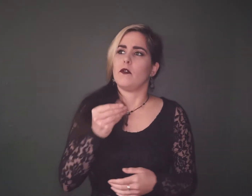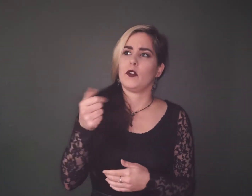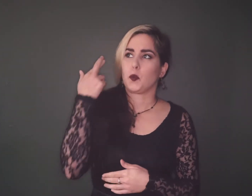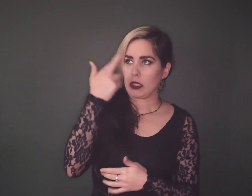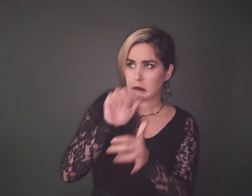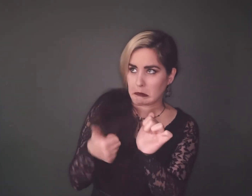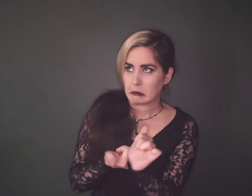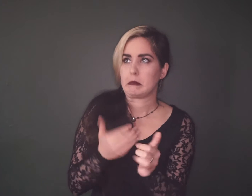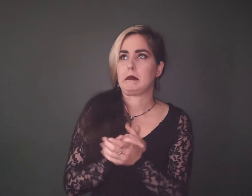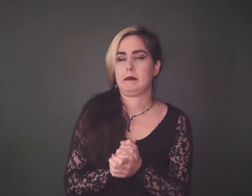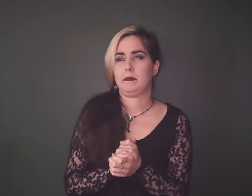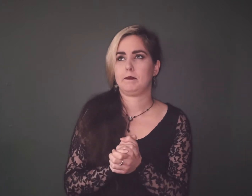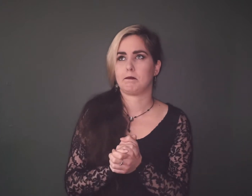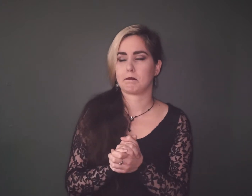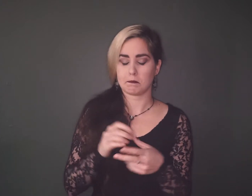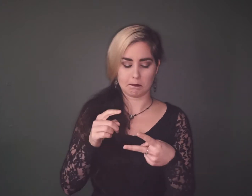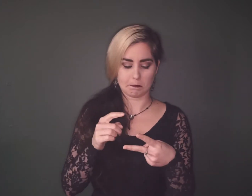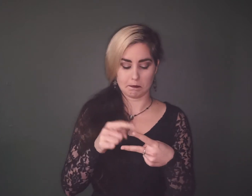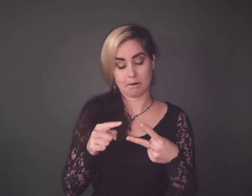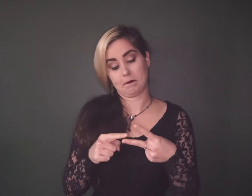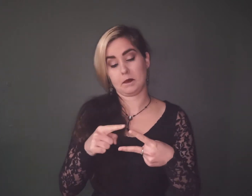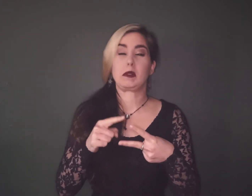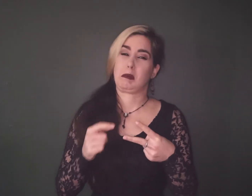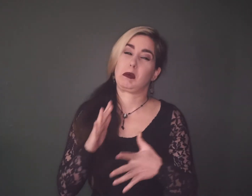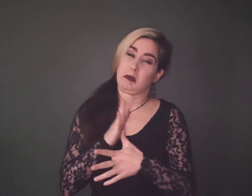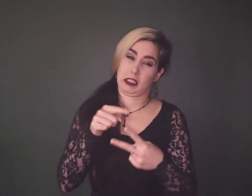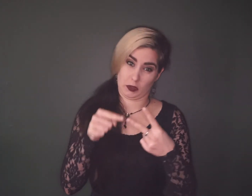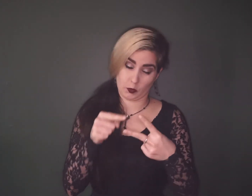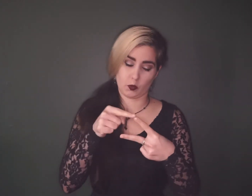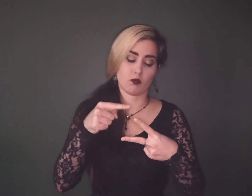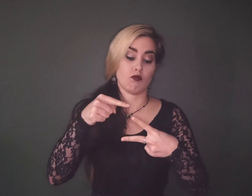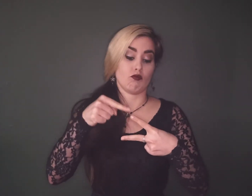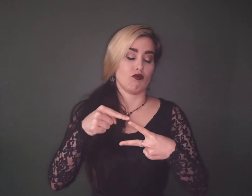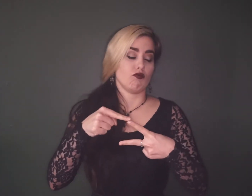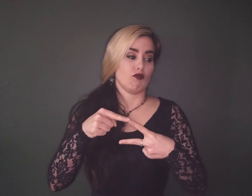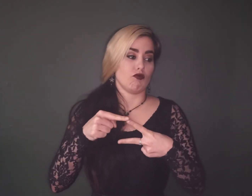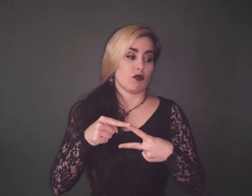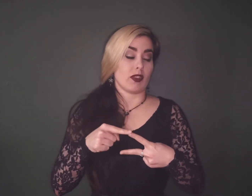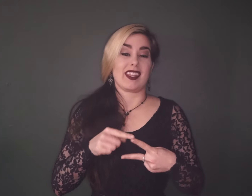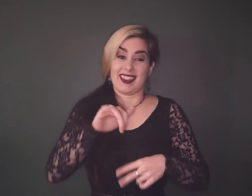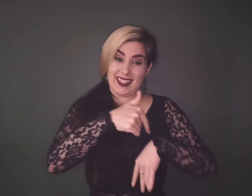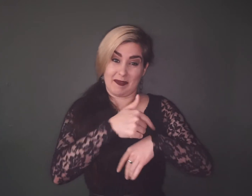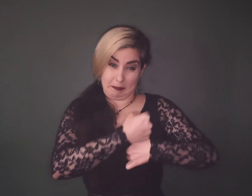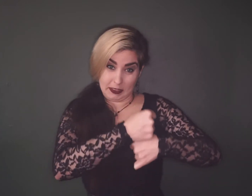And there's a few reasons for that. Well, primarily two reasons, the first when I was working on the costume